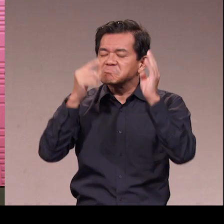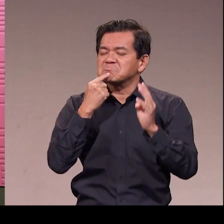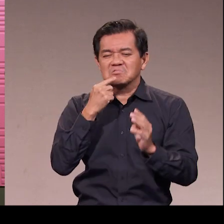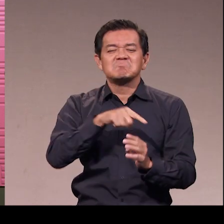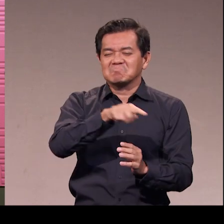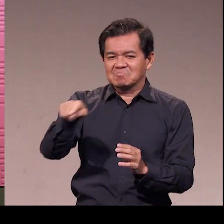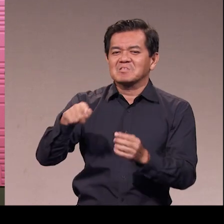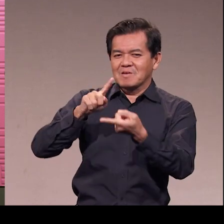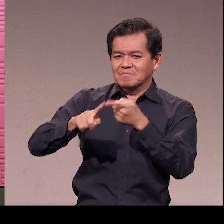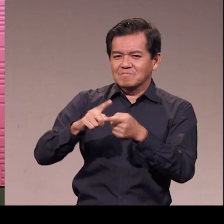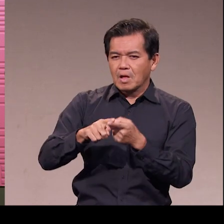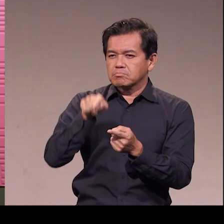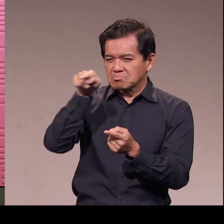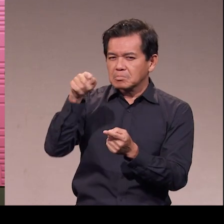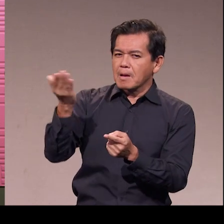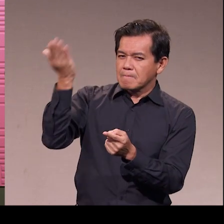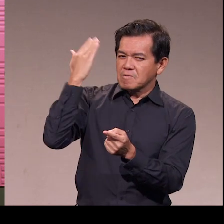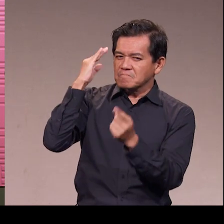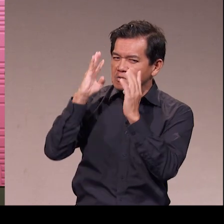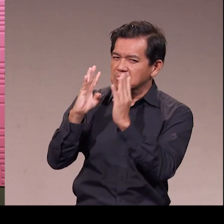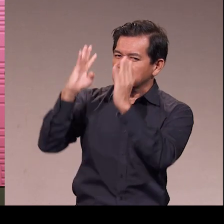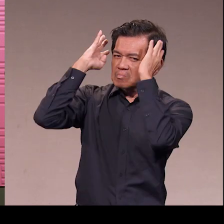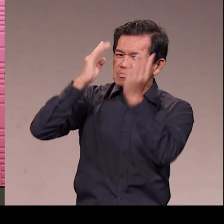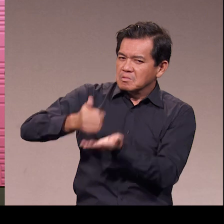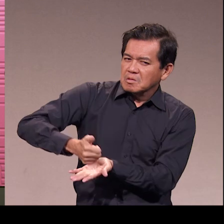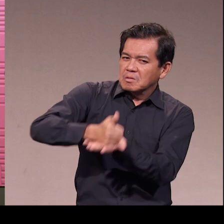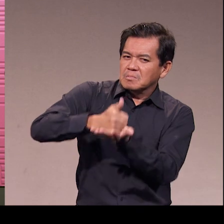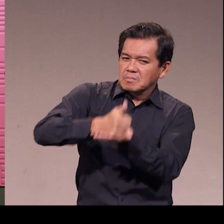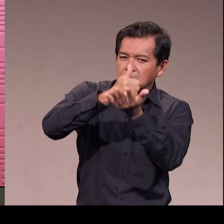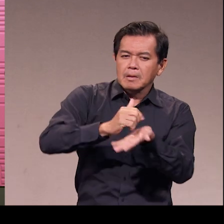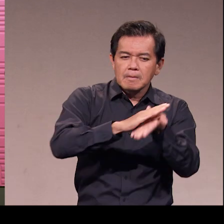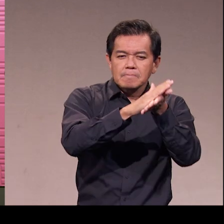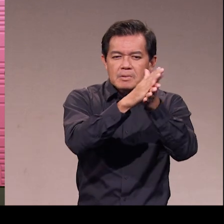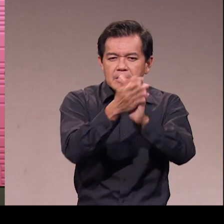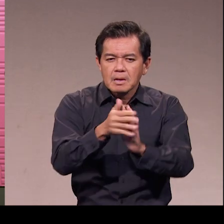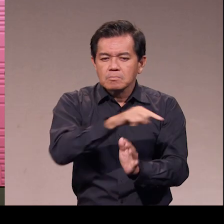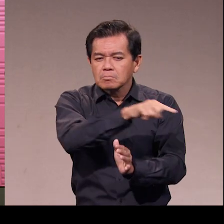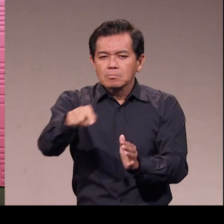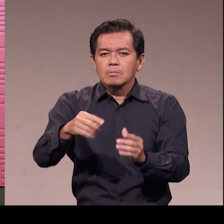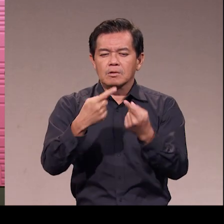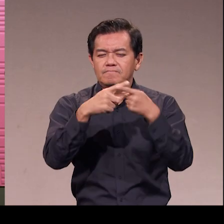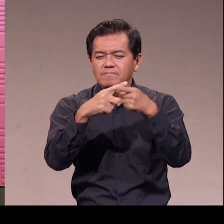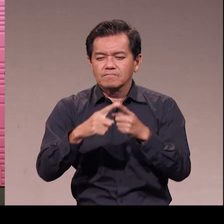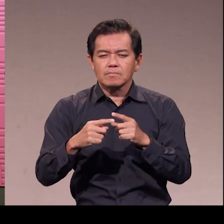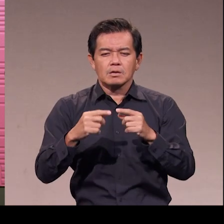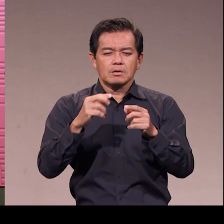inclusive society, a multi-racial society, as was promised when we achieved independence.